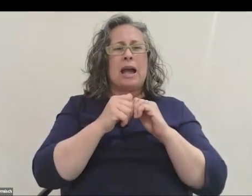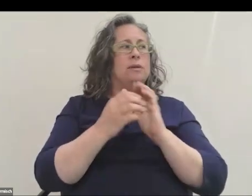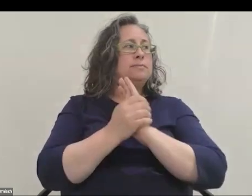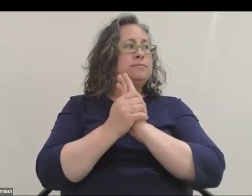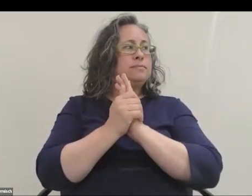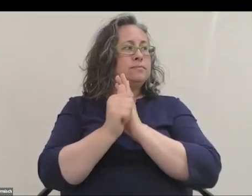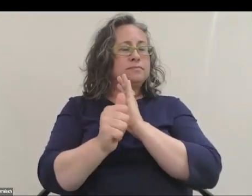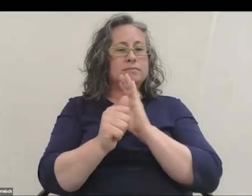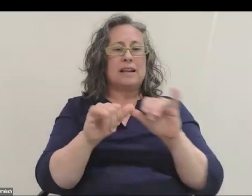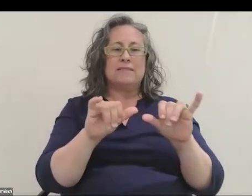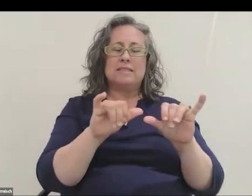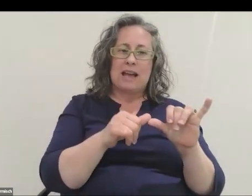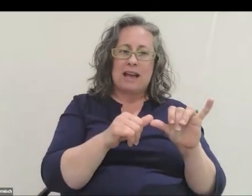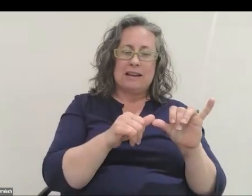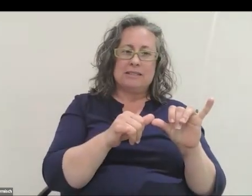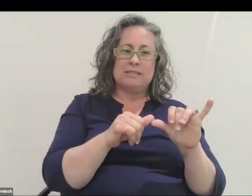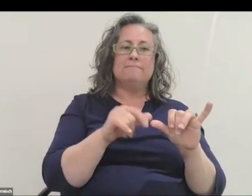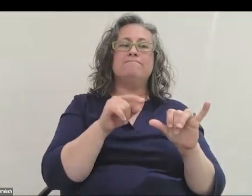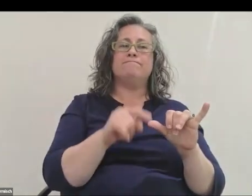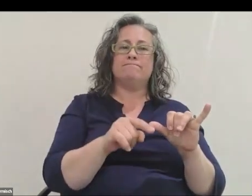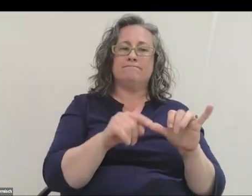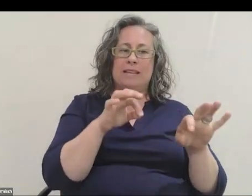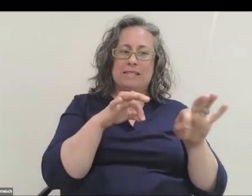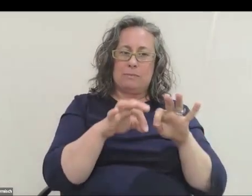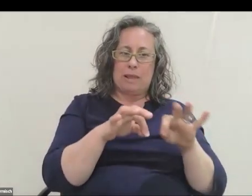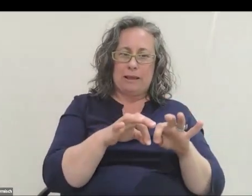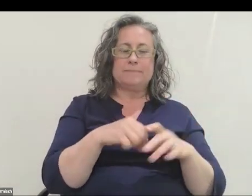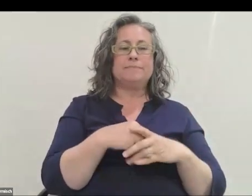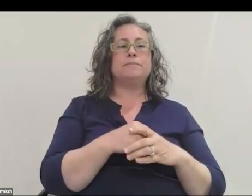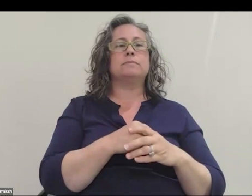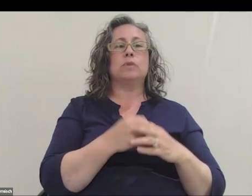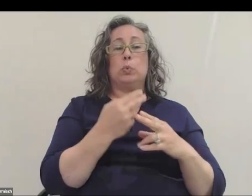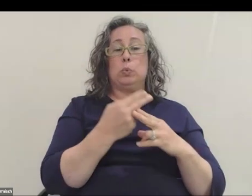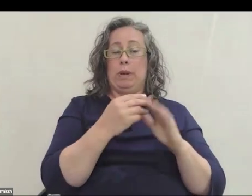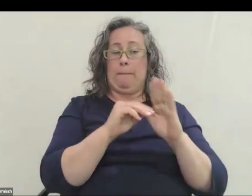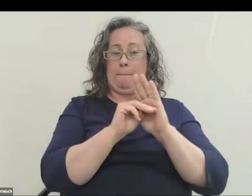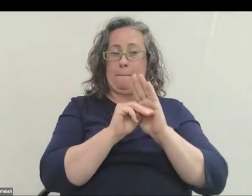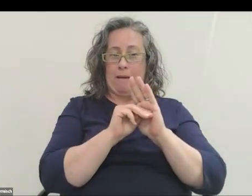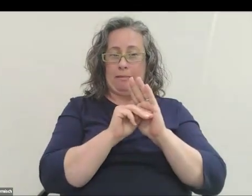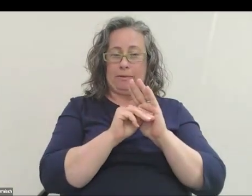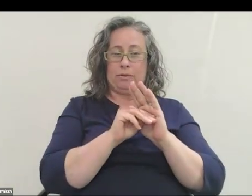of how scale of science through art has explained using this model